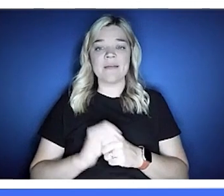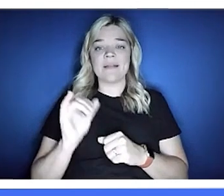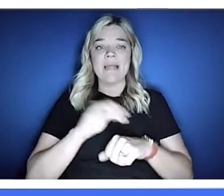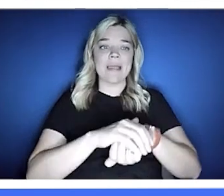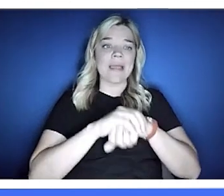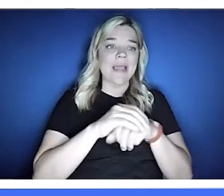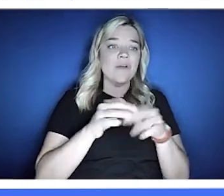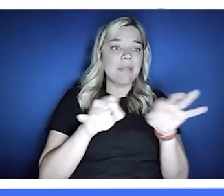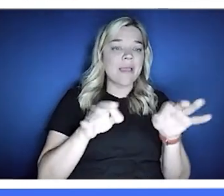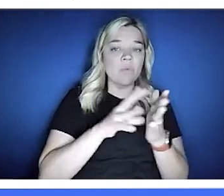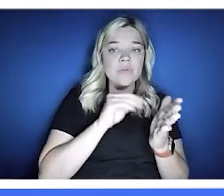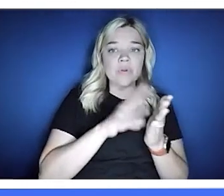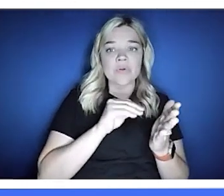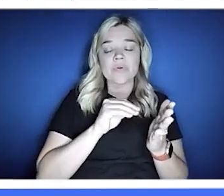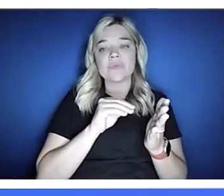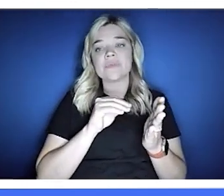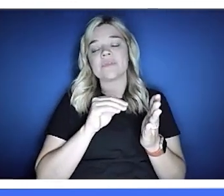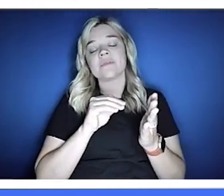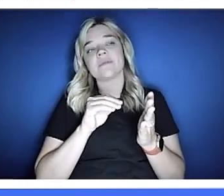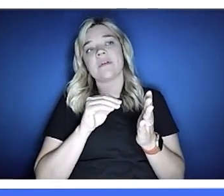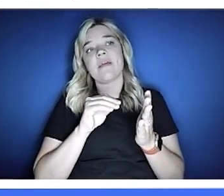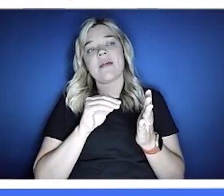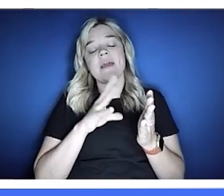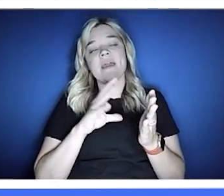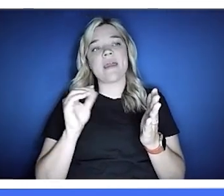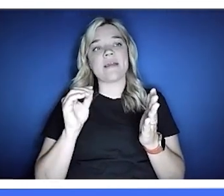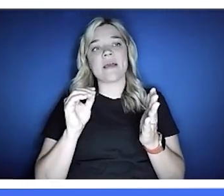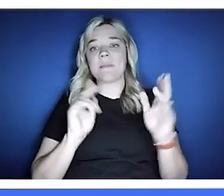learners and people with disabilities.